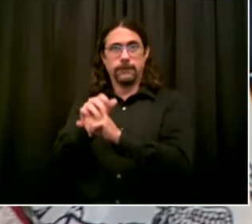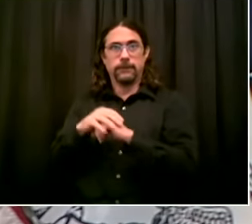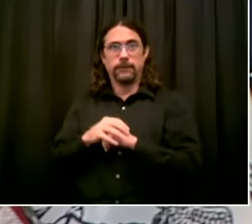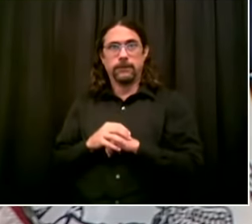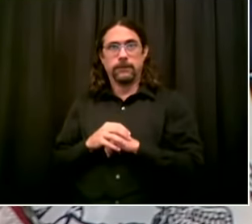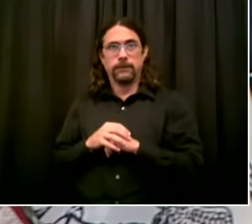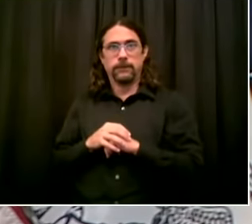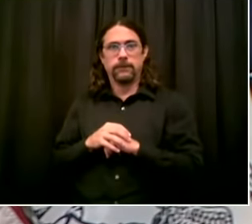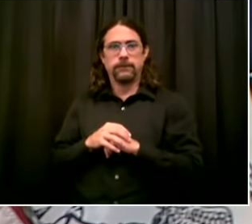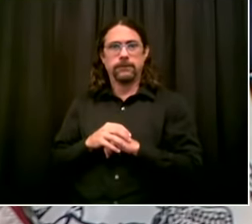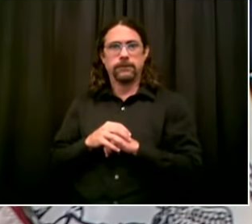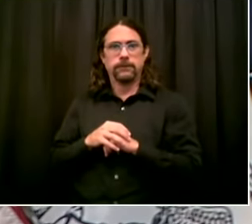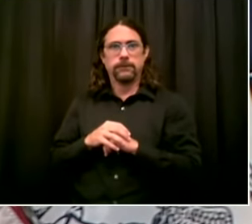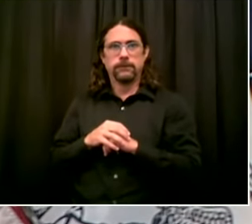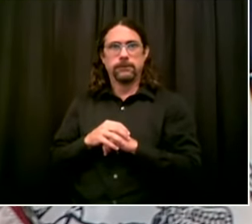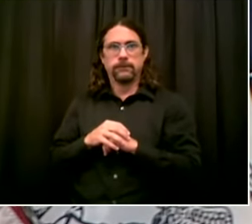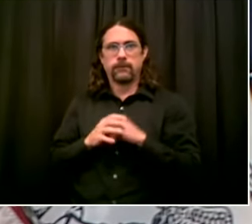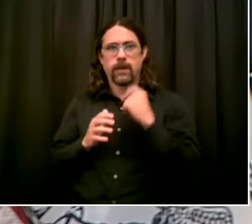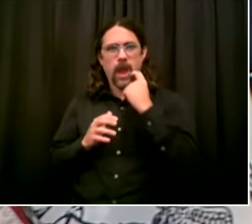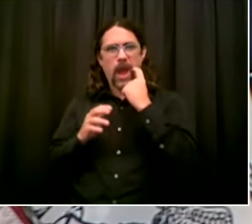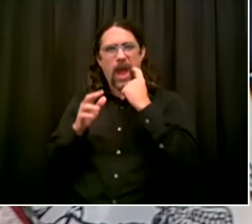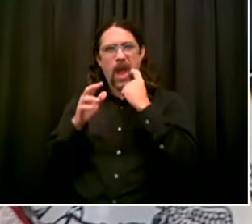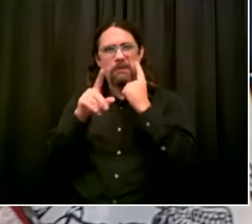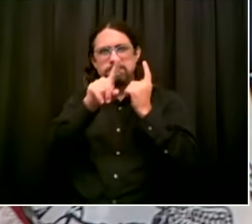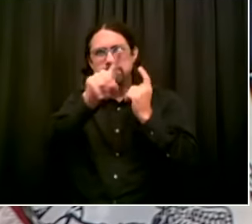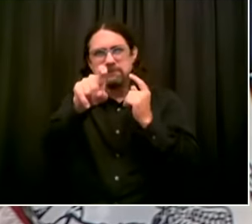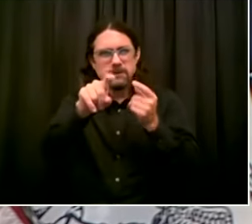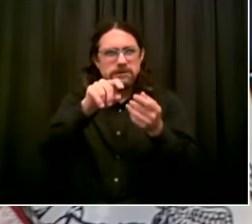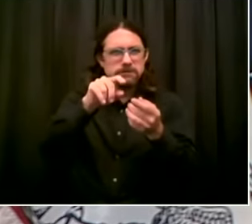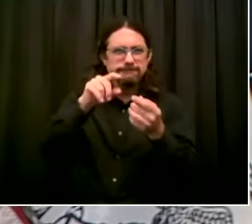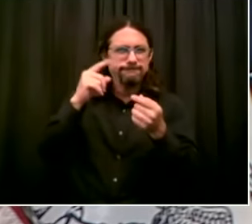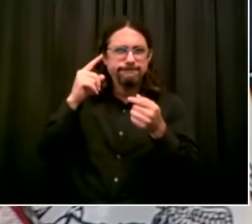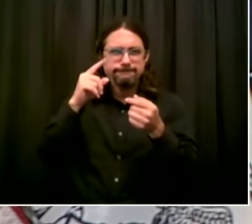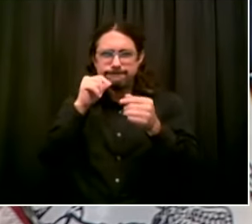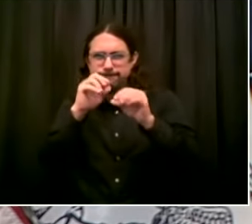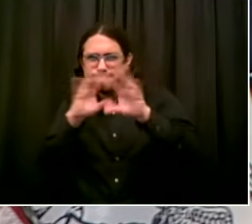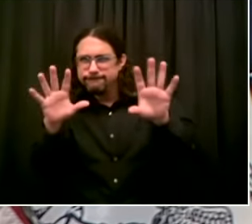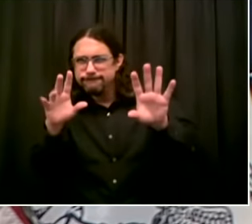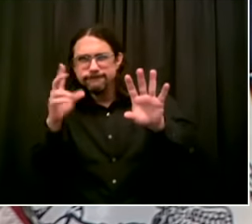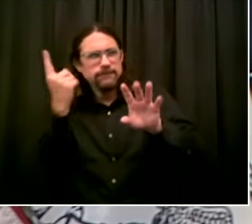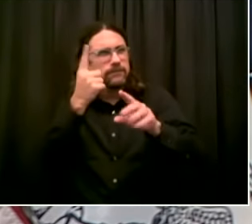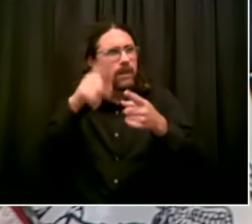WE KNOW THAT THERE ARE NO CASES OCCURRING RIGHT NOW. WE ACTUALLY HAVE THE MOST